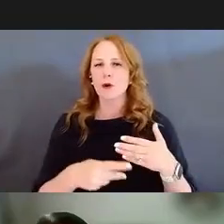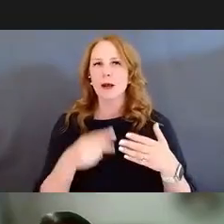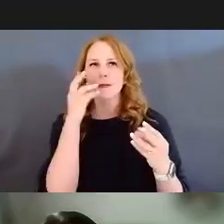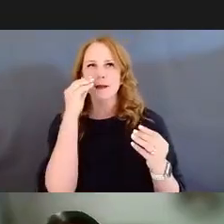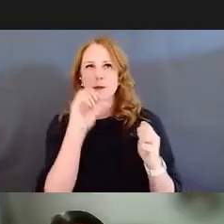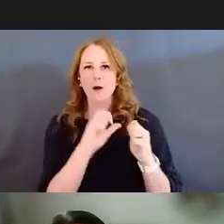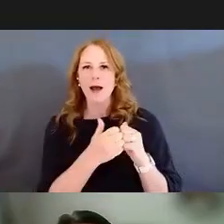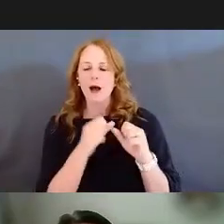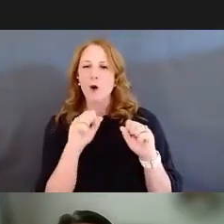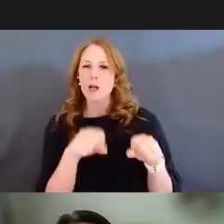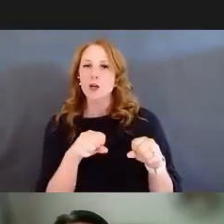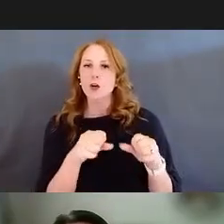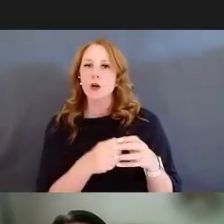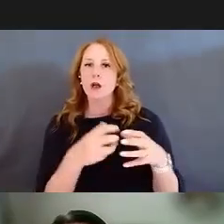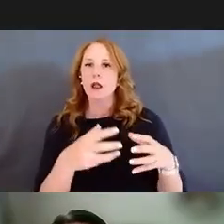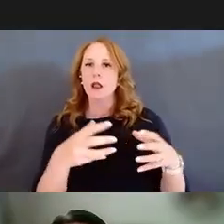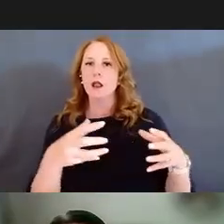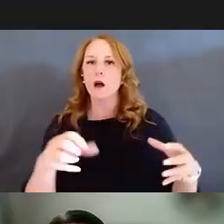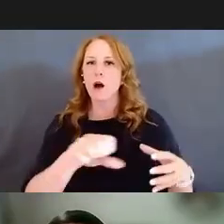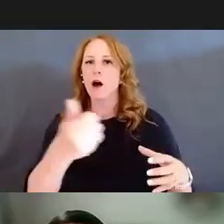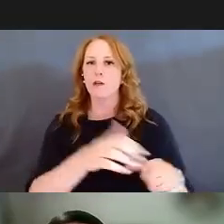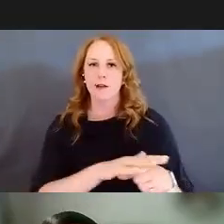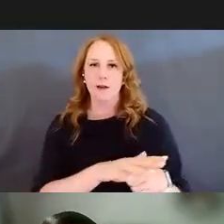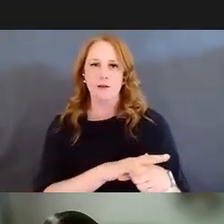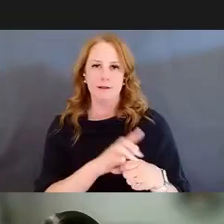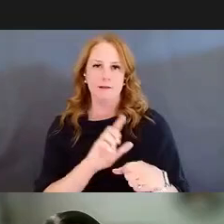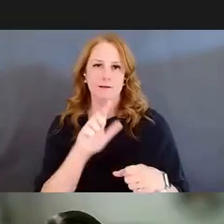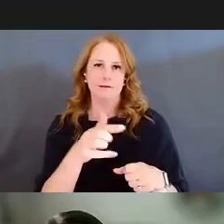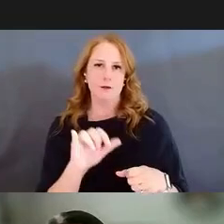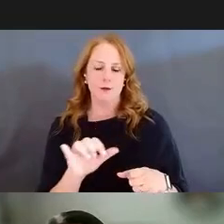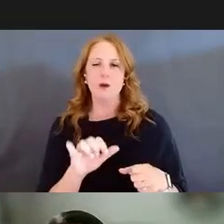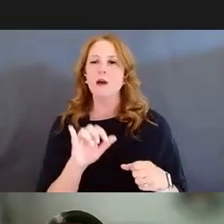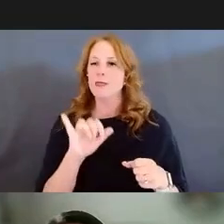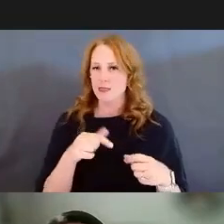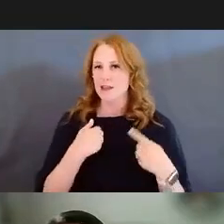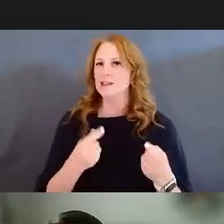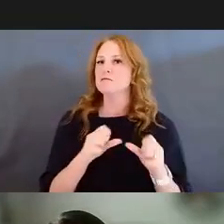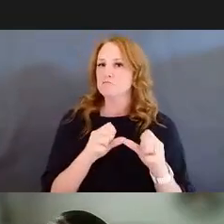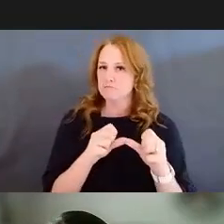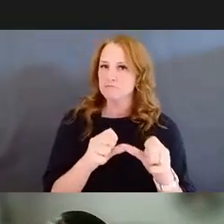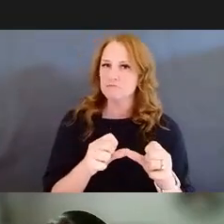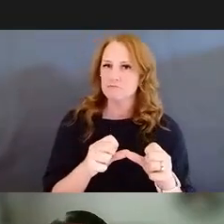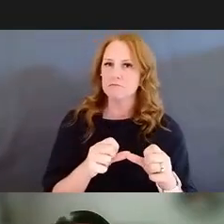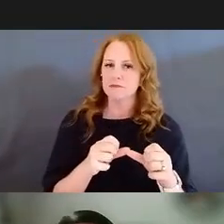extend to other areas over time. Um, and that has continued to endure and I'm I'm sure that Gillian